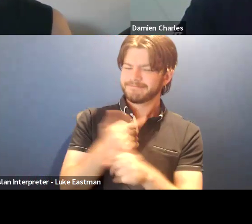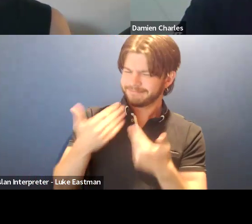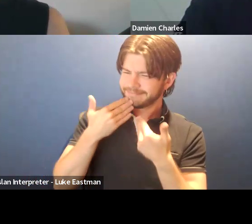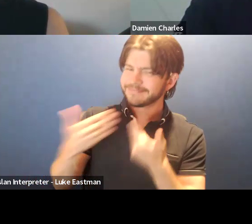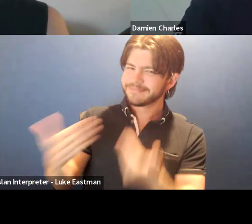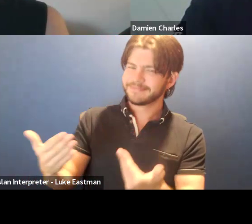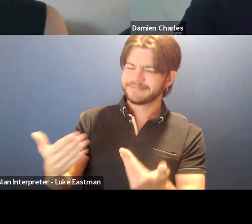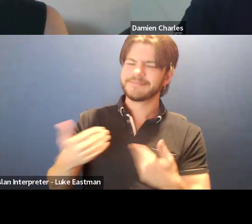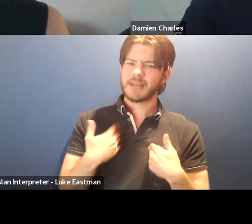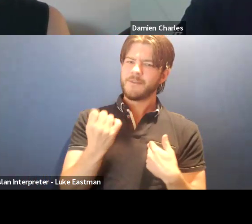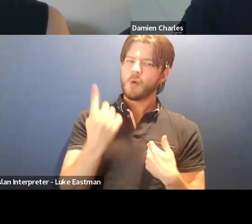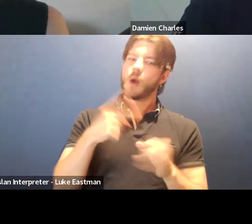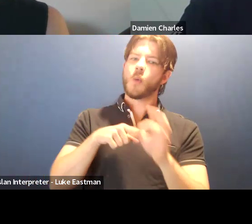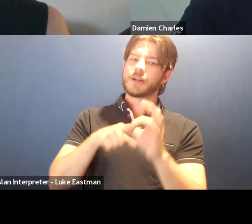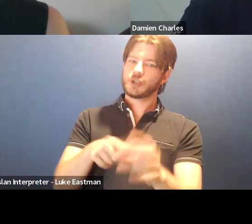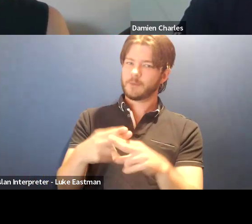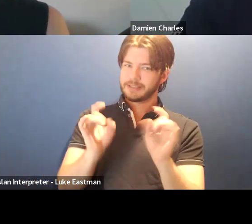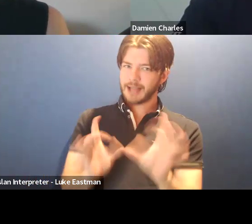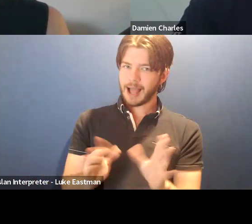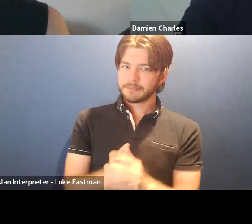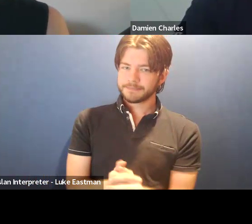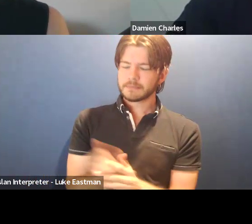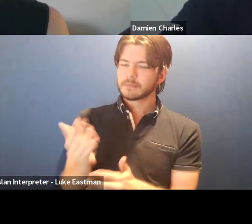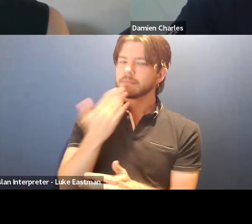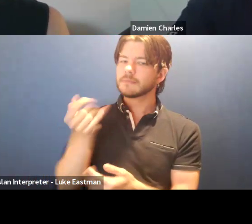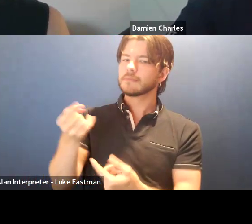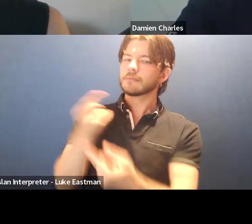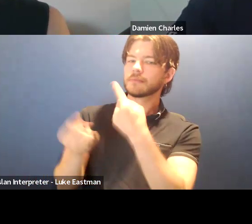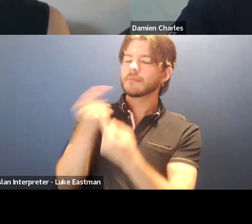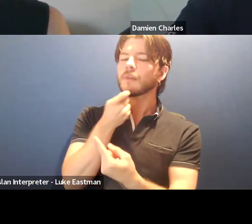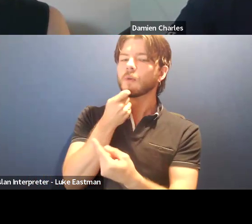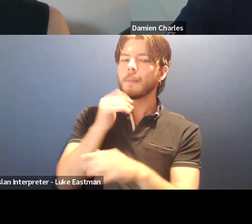question for you. Maddie, if you